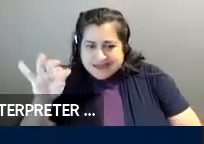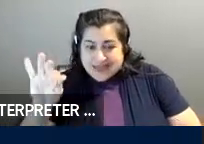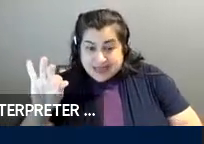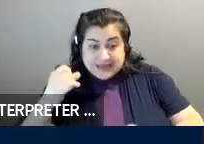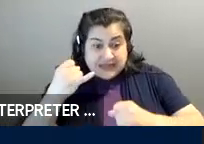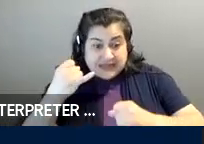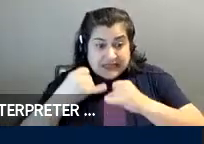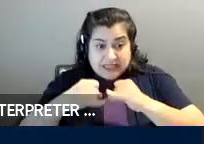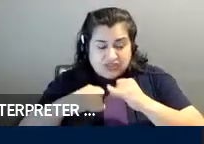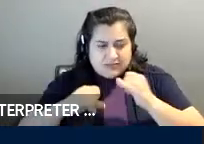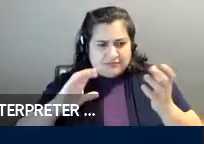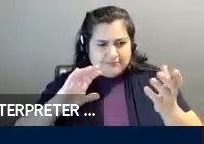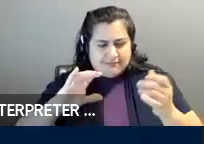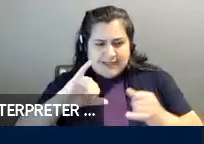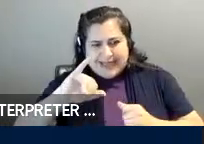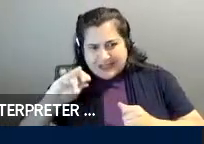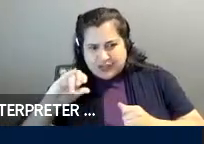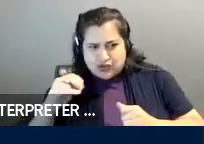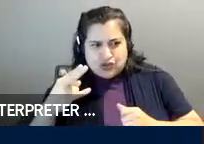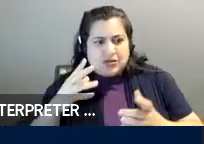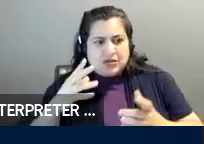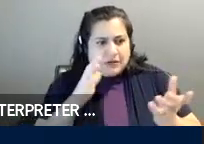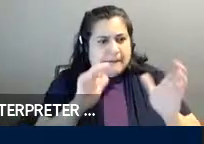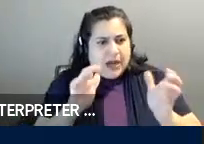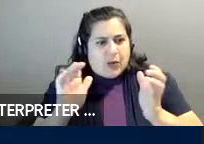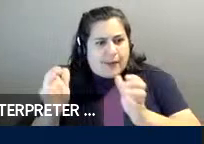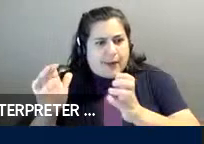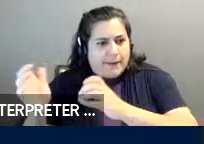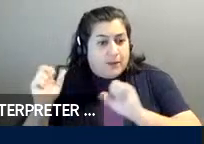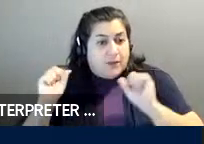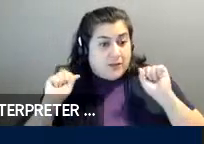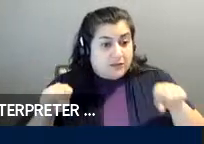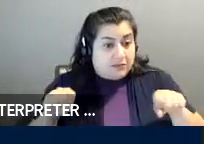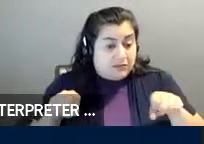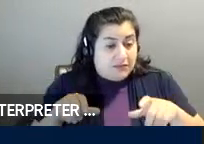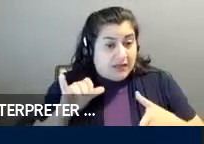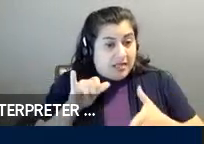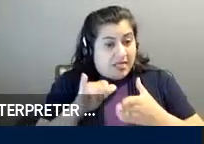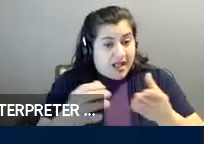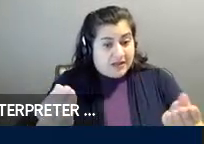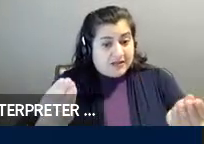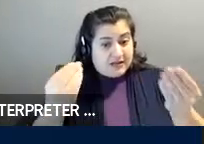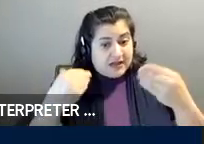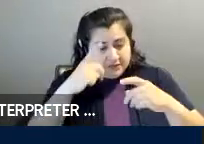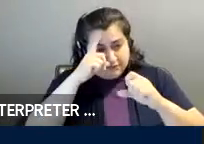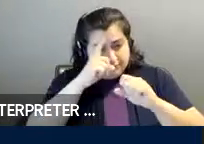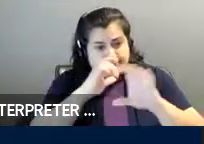And hopefully it gives everyone an idea about what that function in terms of diminishing